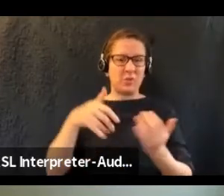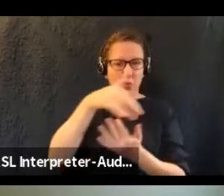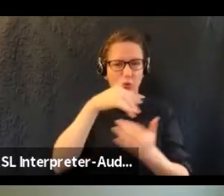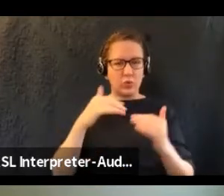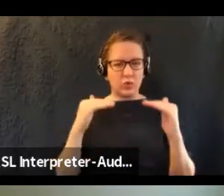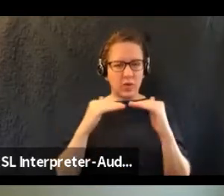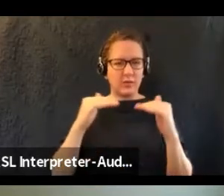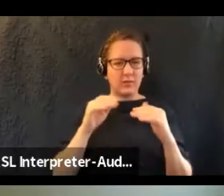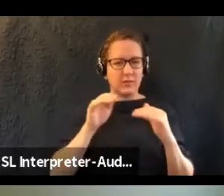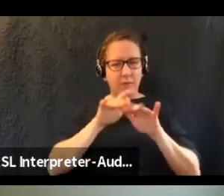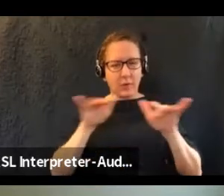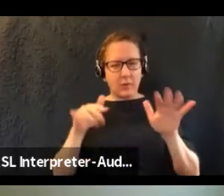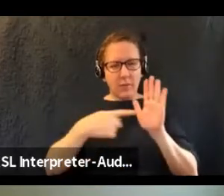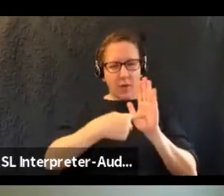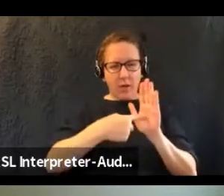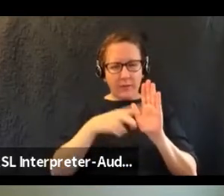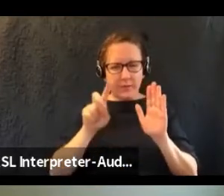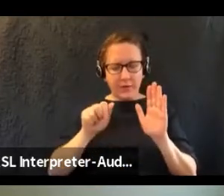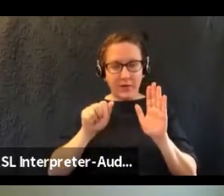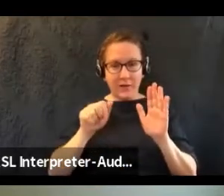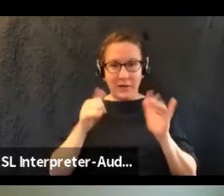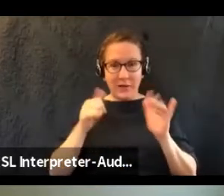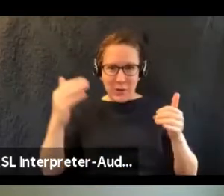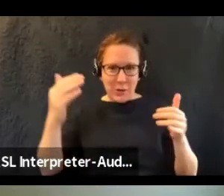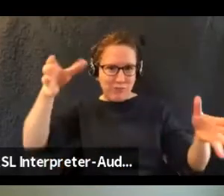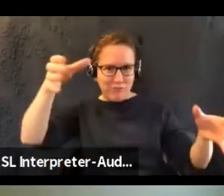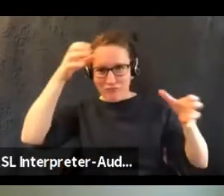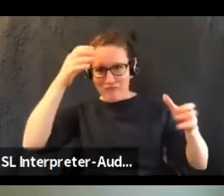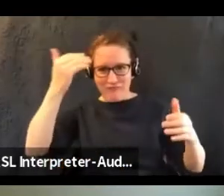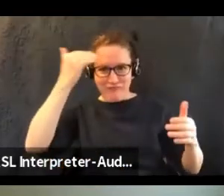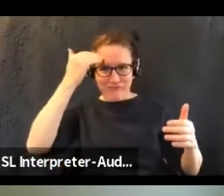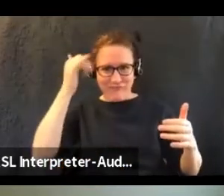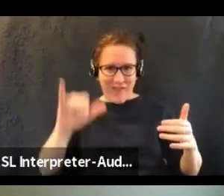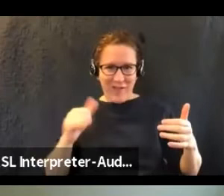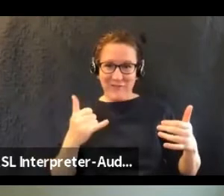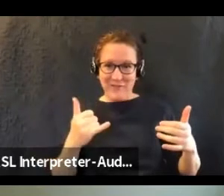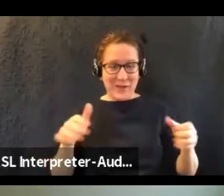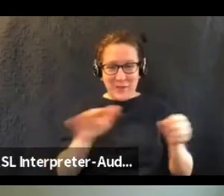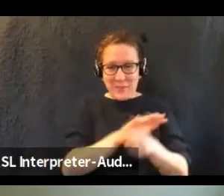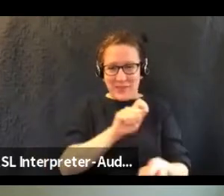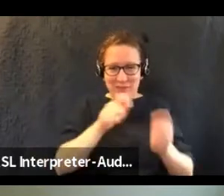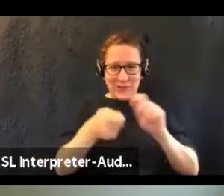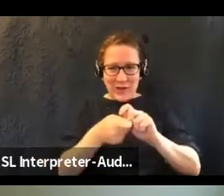of disability, because you have it all down now, right? You've completely changed your minds?